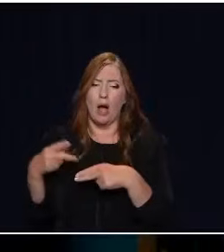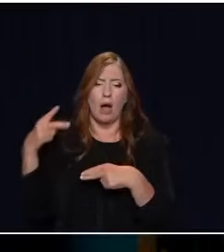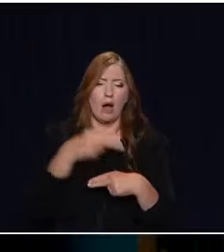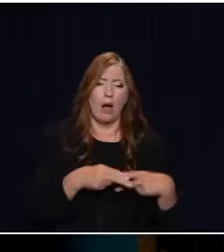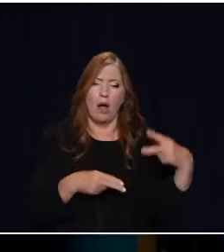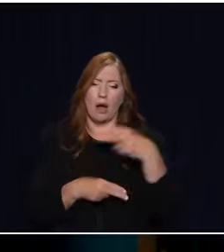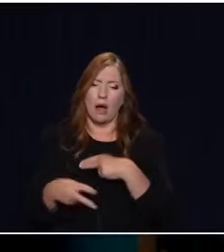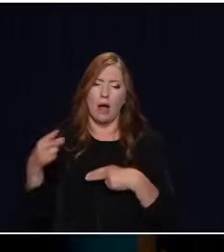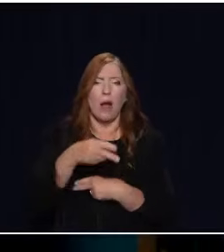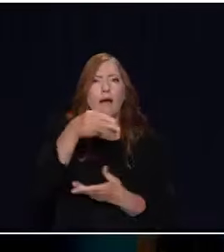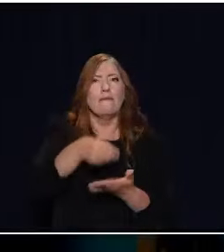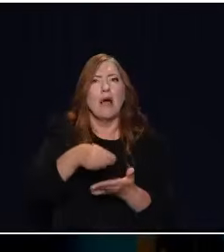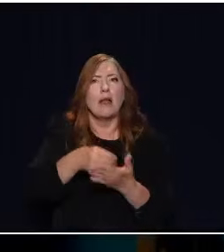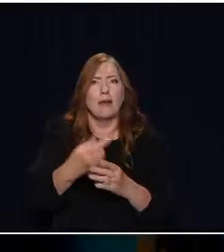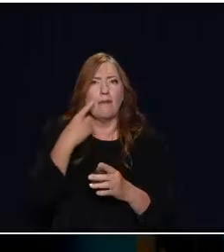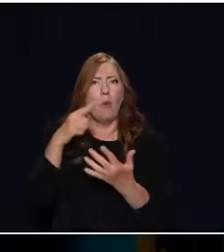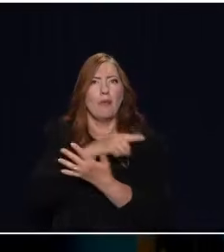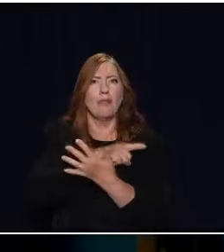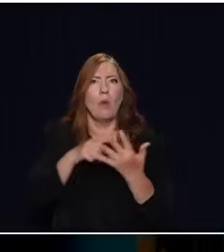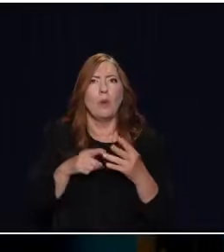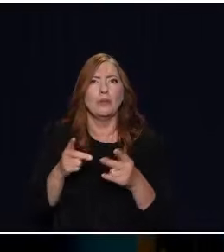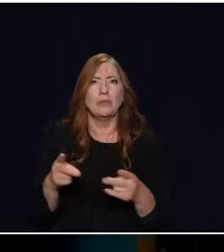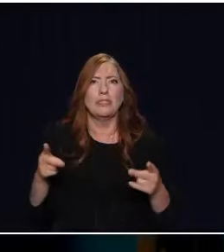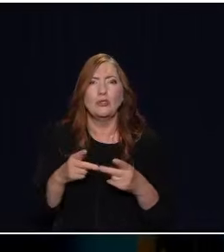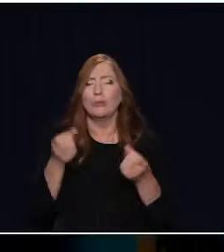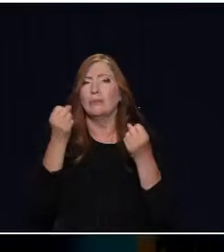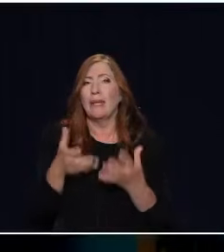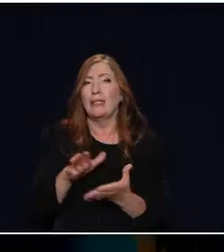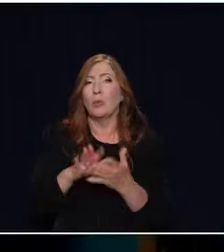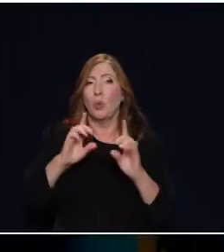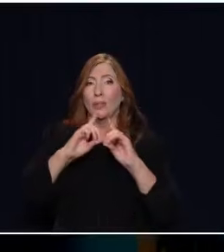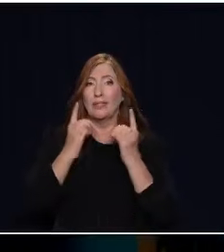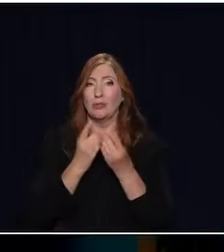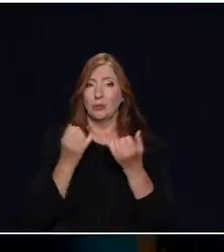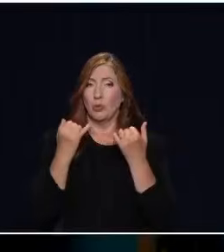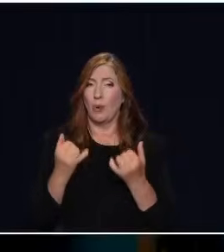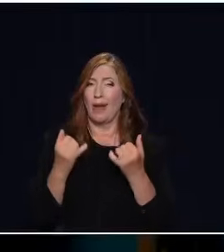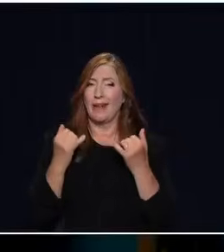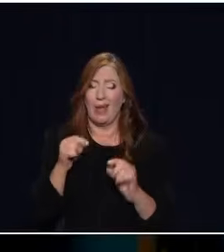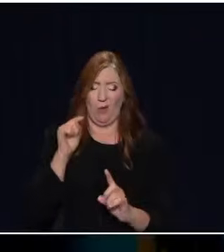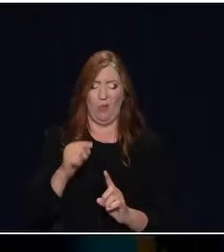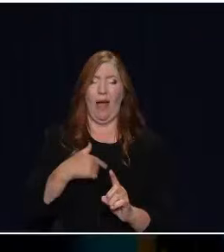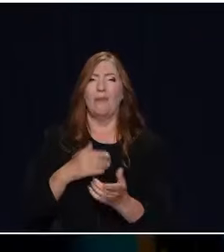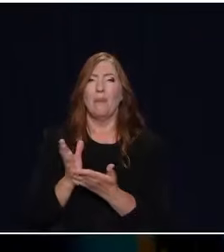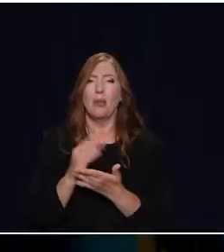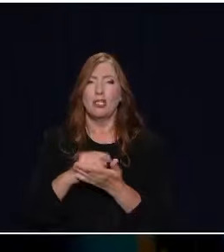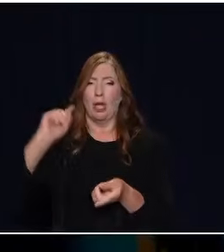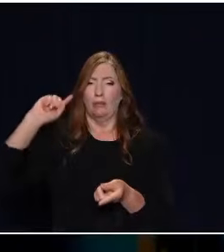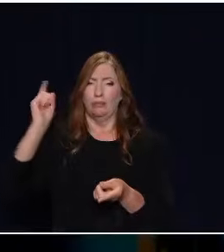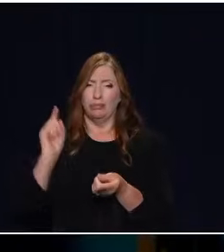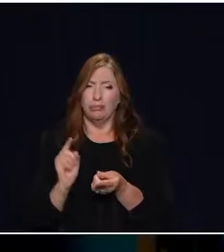LEGISLATORS THAT WE HAVE, THEY CONTINUE TO CUT THE FUNDING THAT FUNDS THOSE POSITIONS.